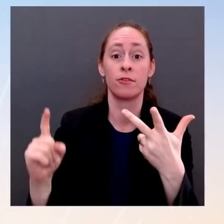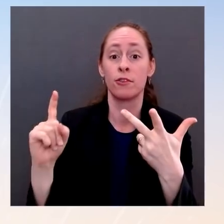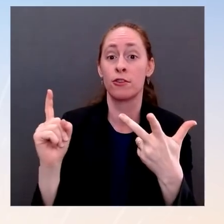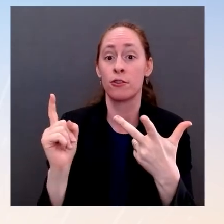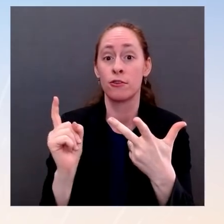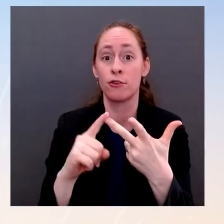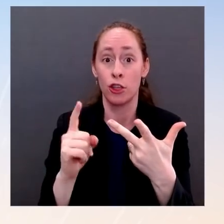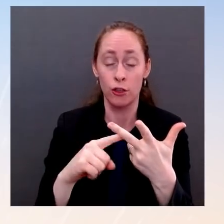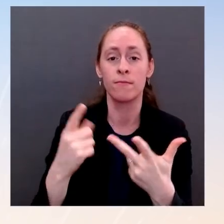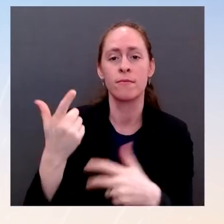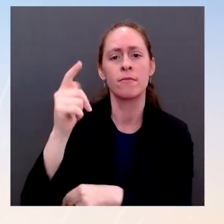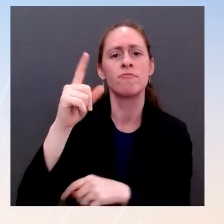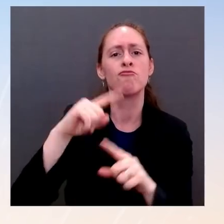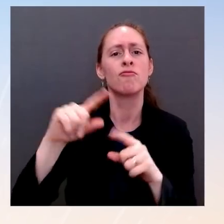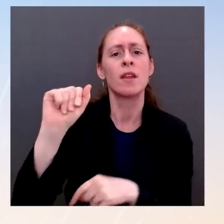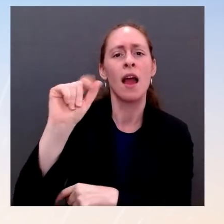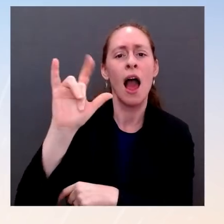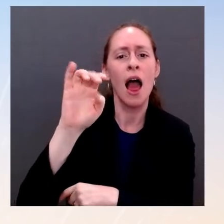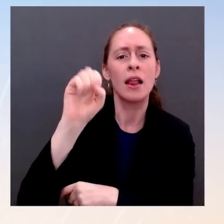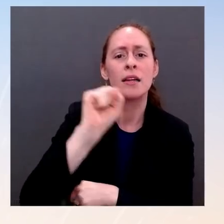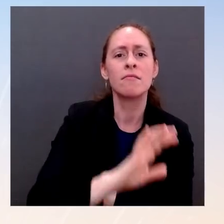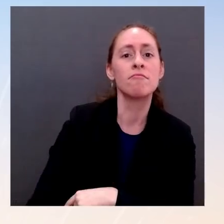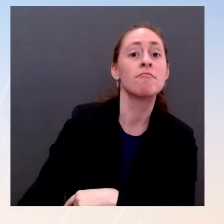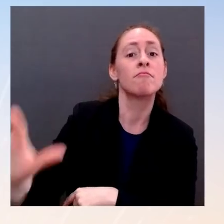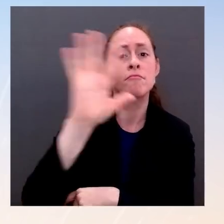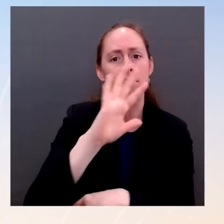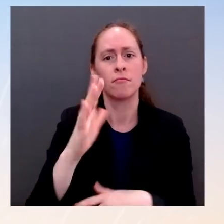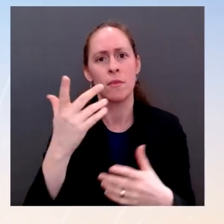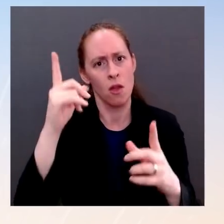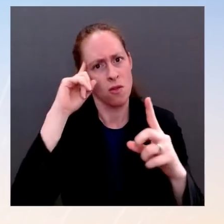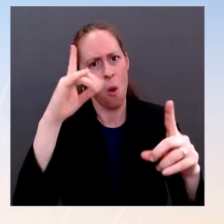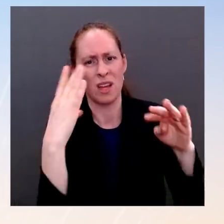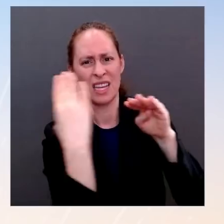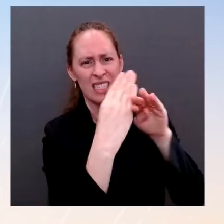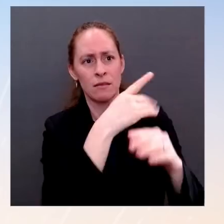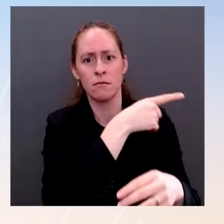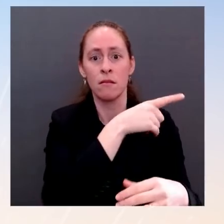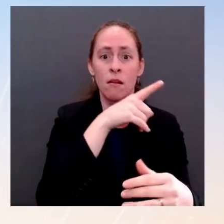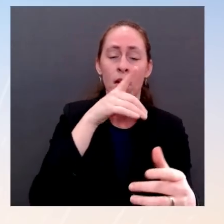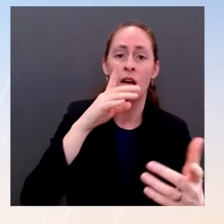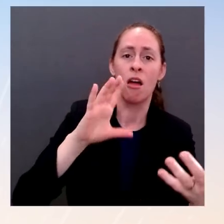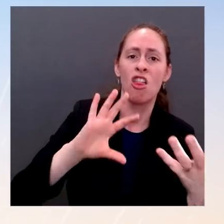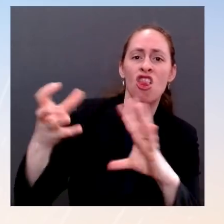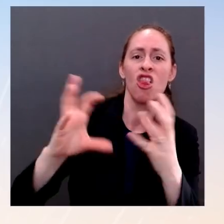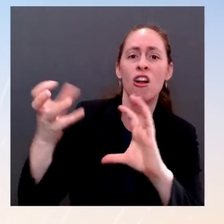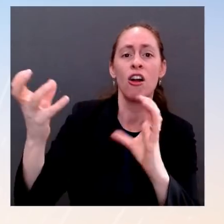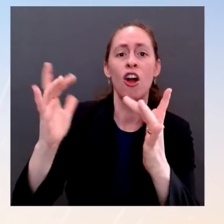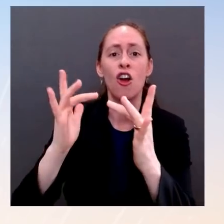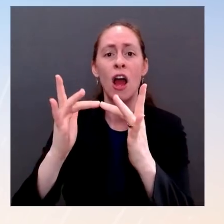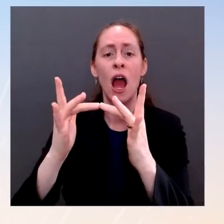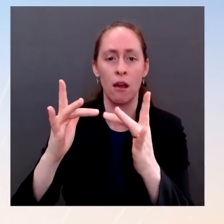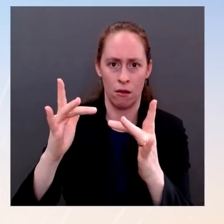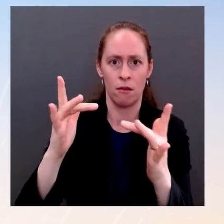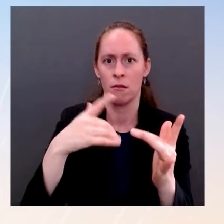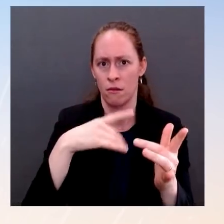I'll expand on each of these three areas. First, we're shoring up our defenses at home. While there are currently no specific